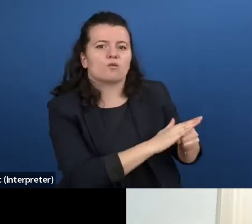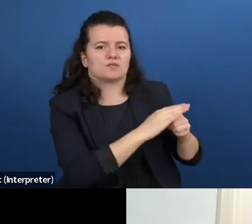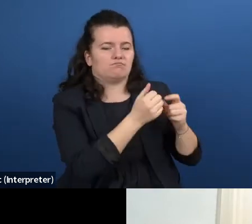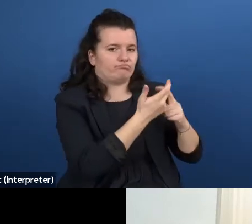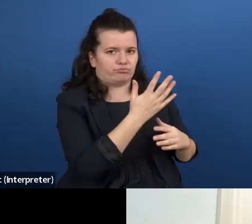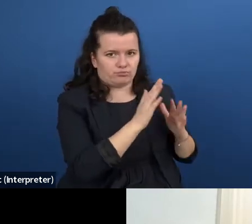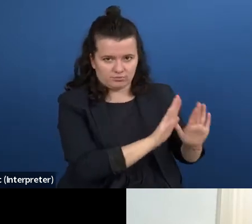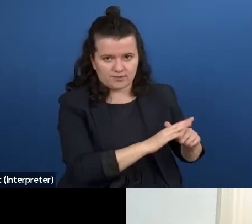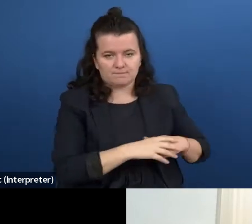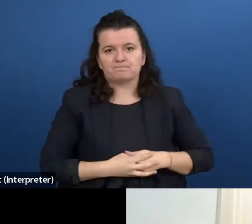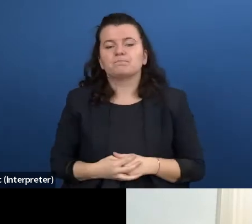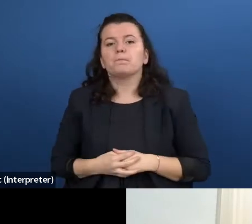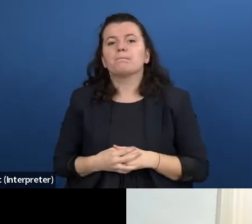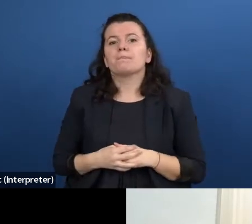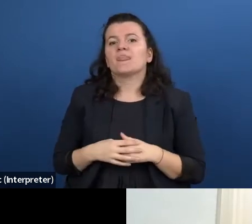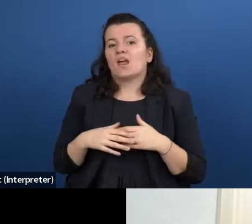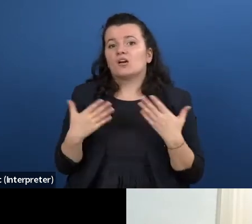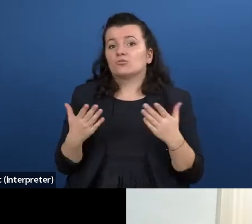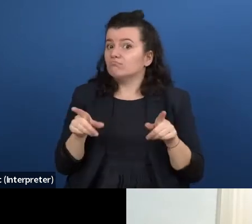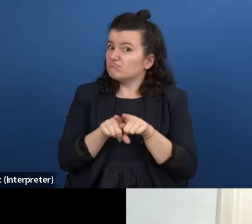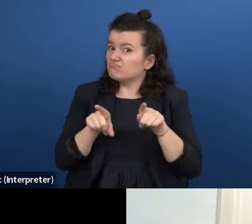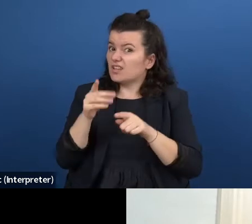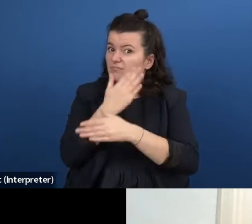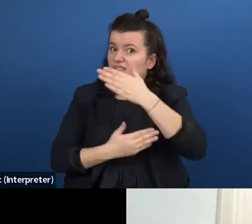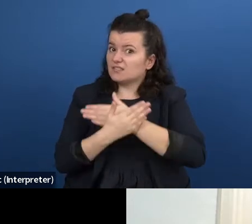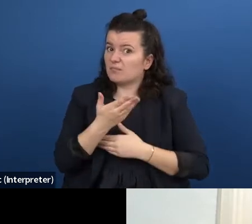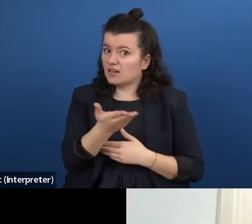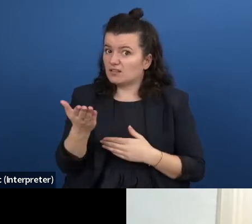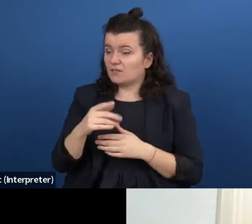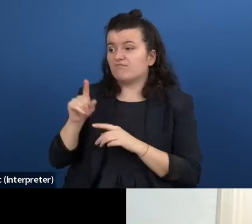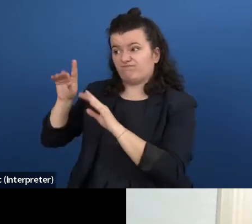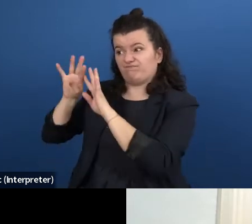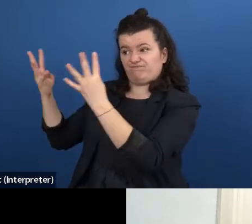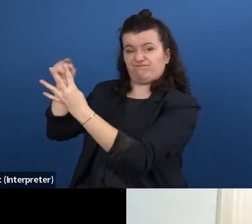by women and girls with disabilities in both earthquake camps in Haiti.